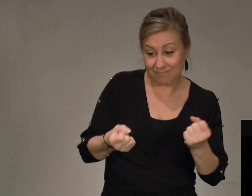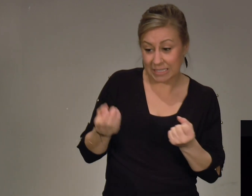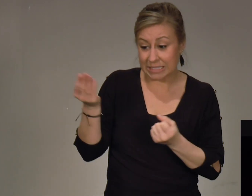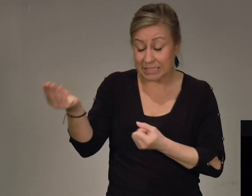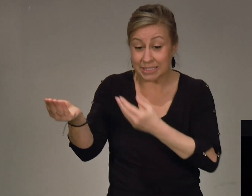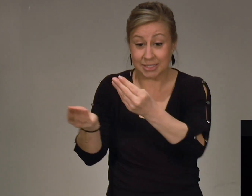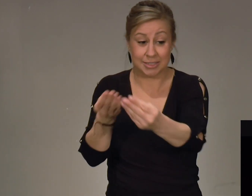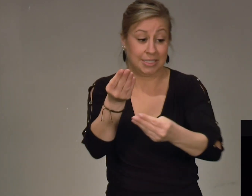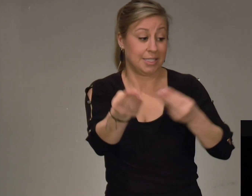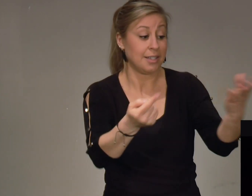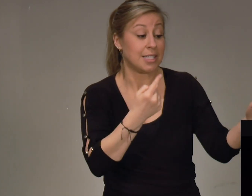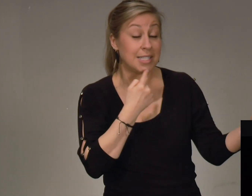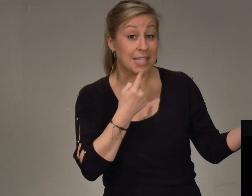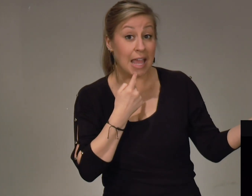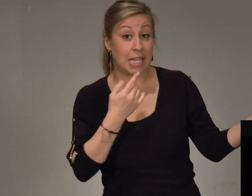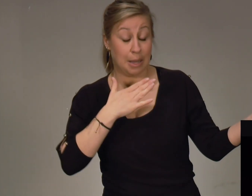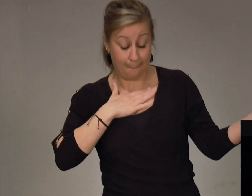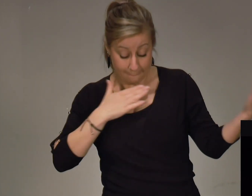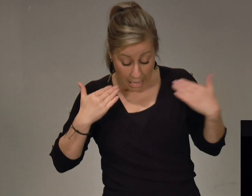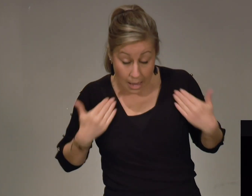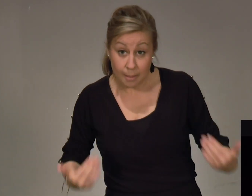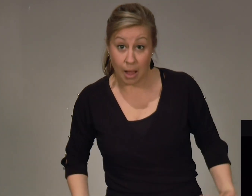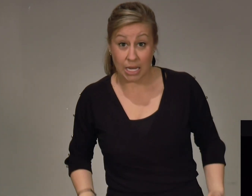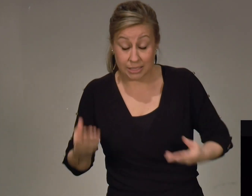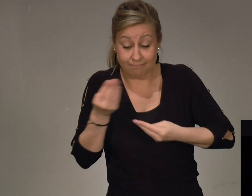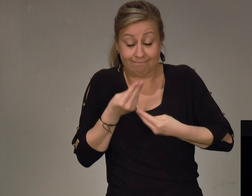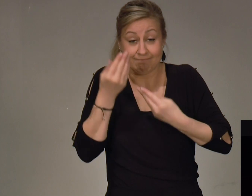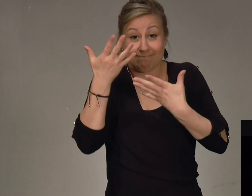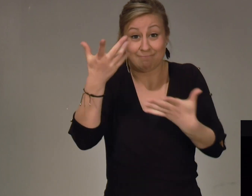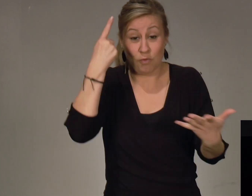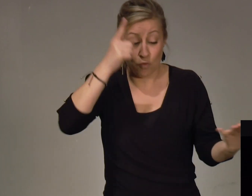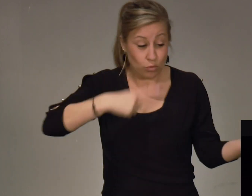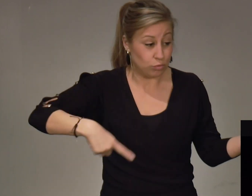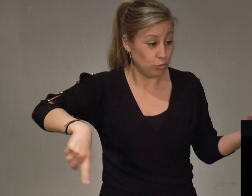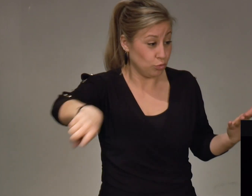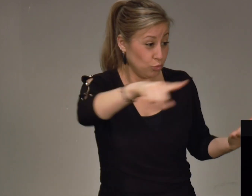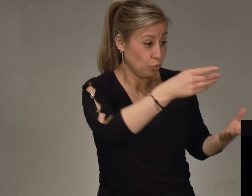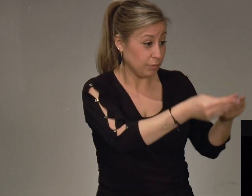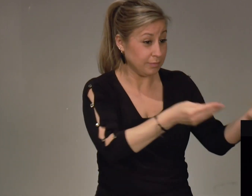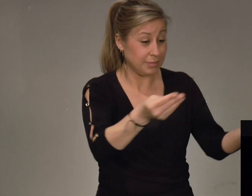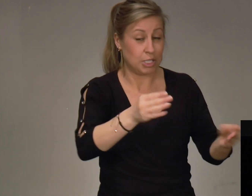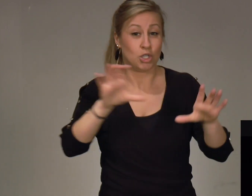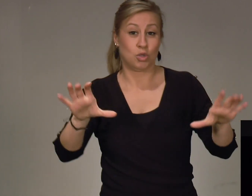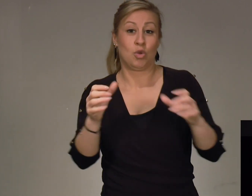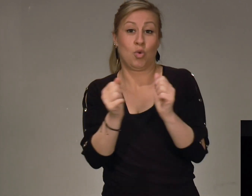saying, "This is My Body given for you. Do this in remembrance of Me.